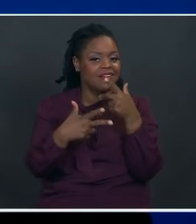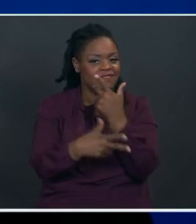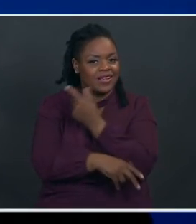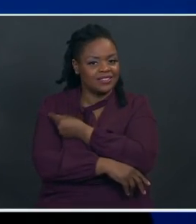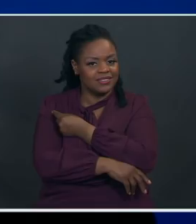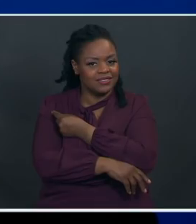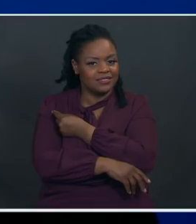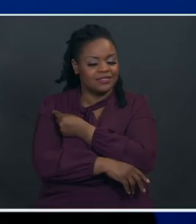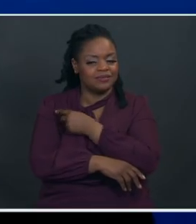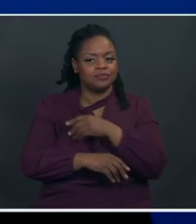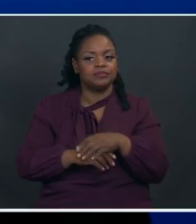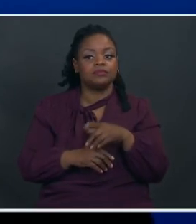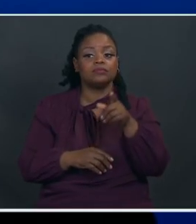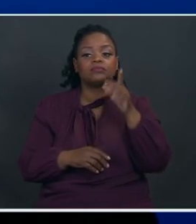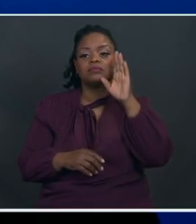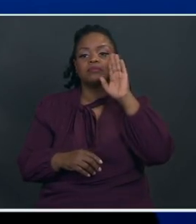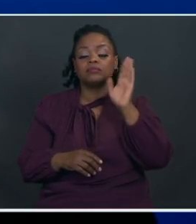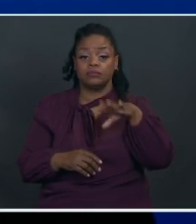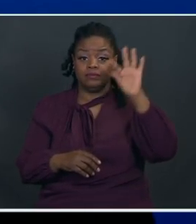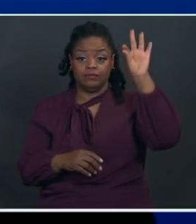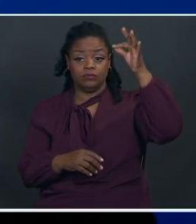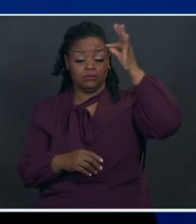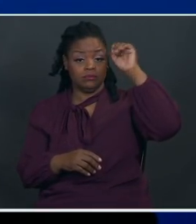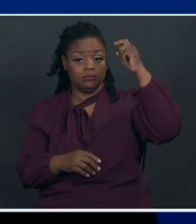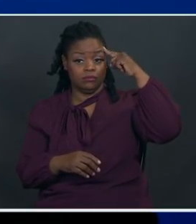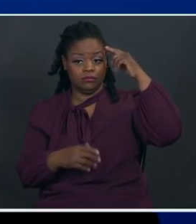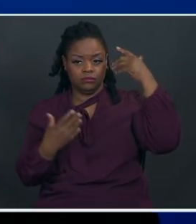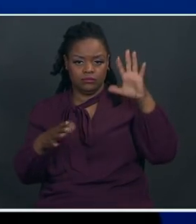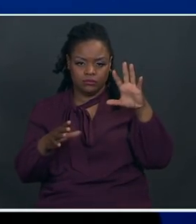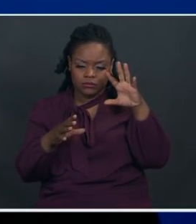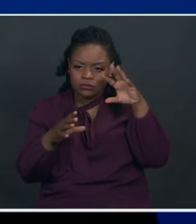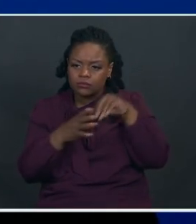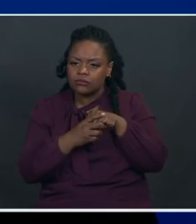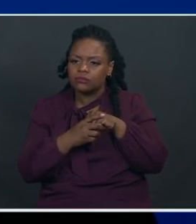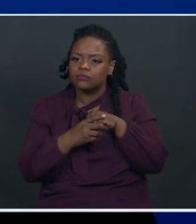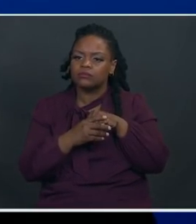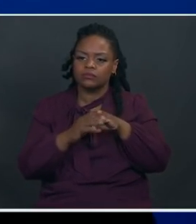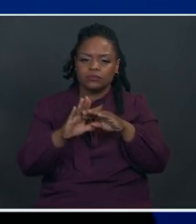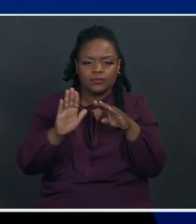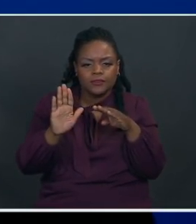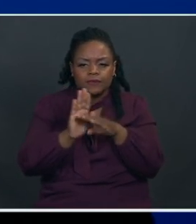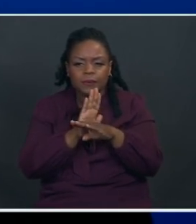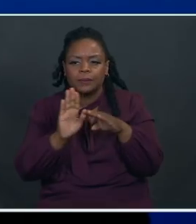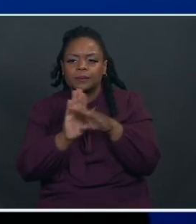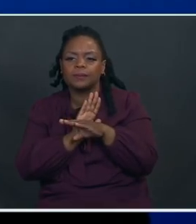the federal government has been involved either in the development of and or the facilitation